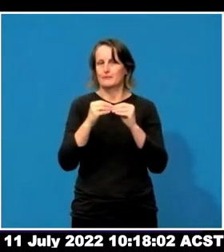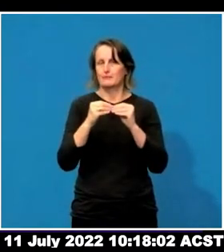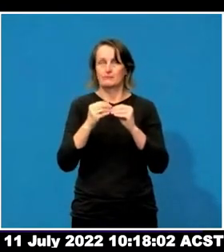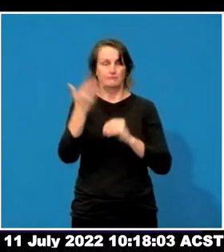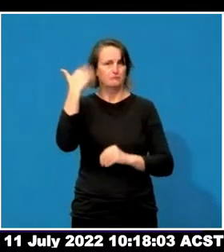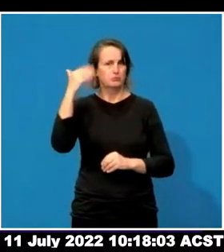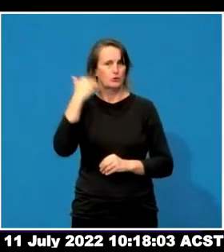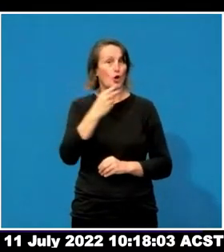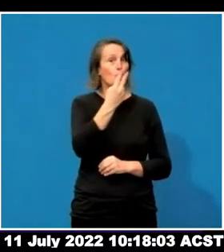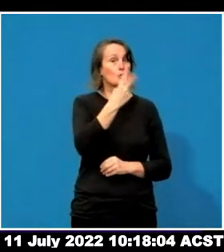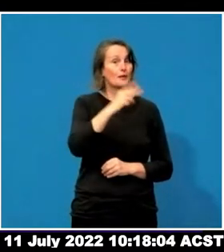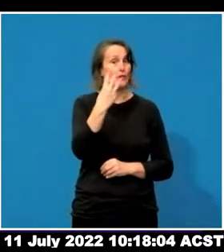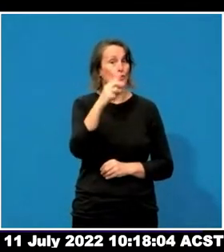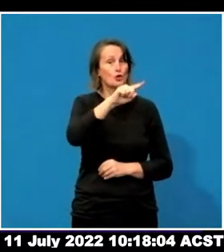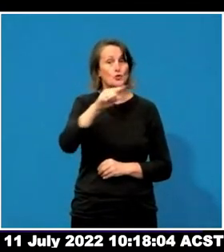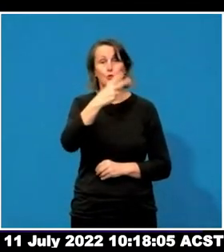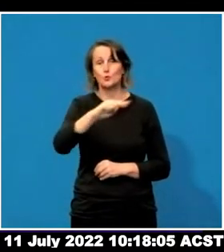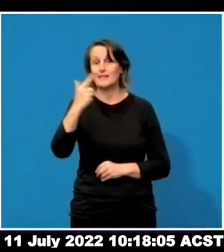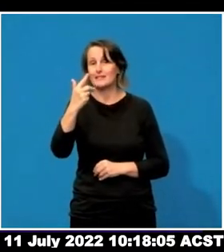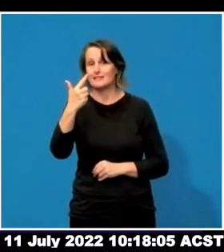to 27 November 2020.